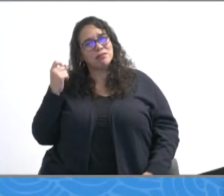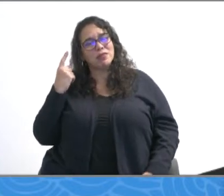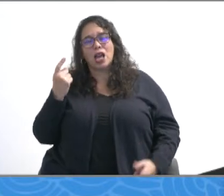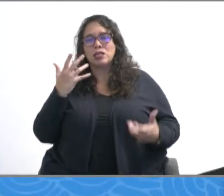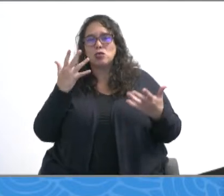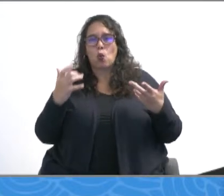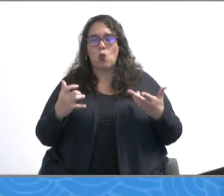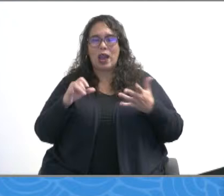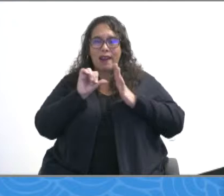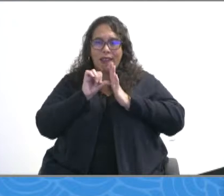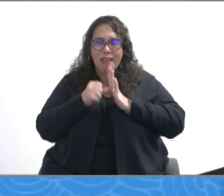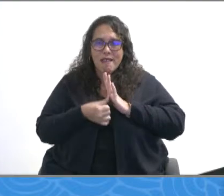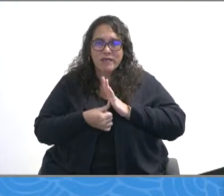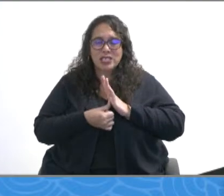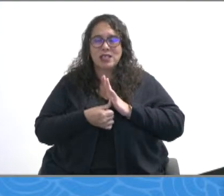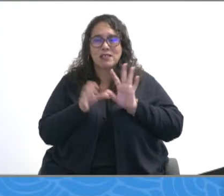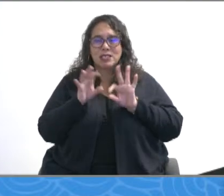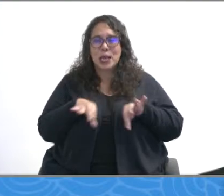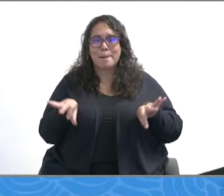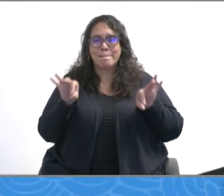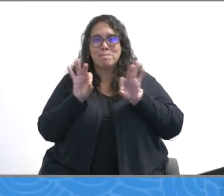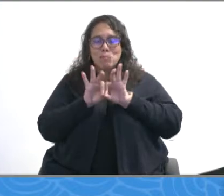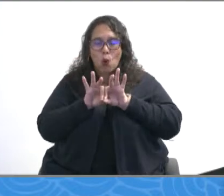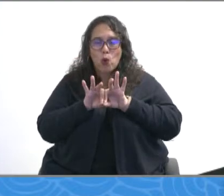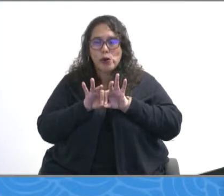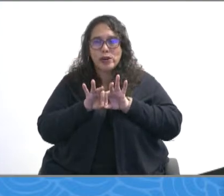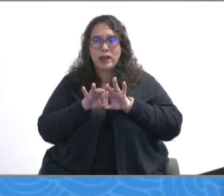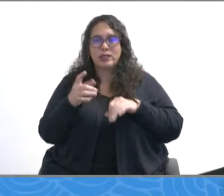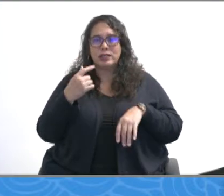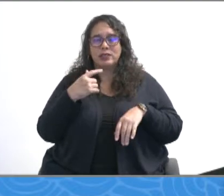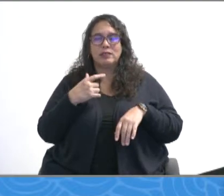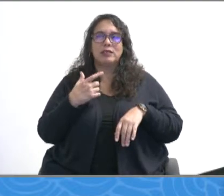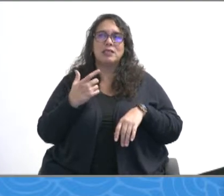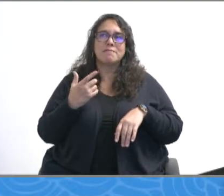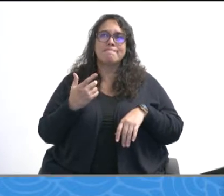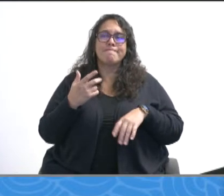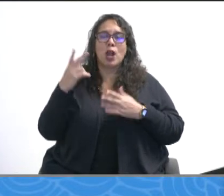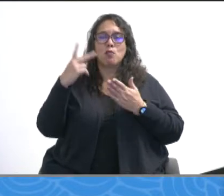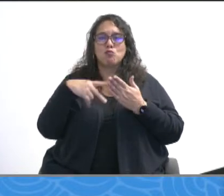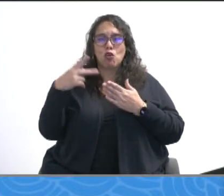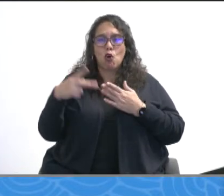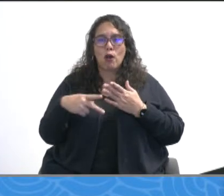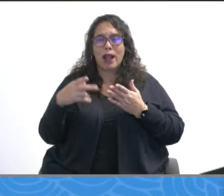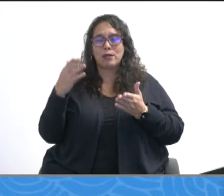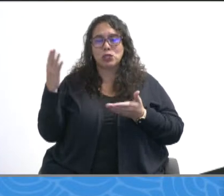that it's important to note that we emphasize programs and services